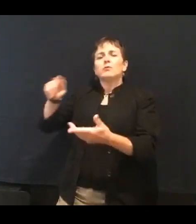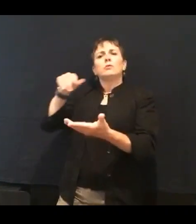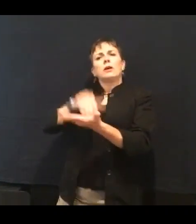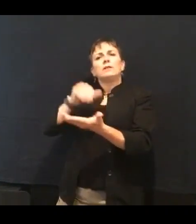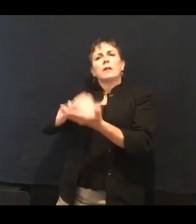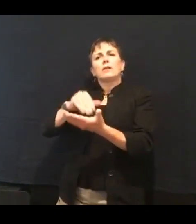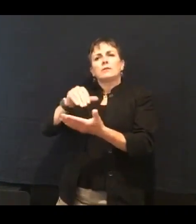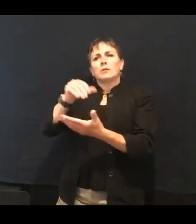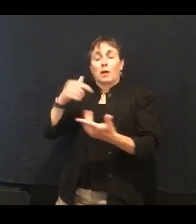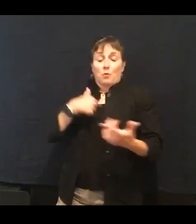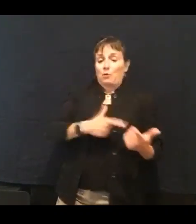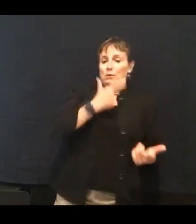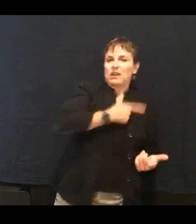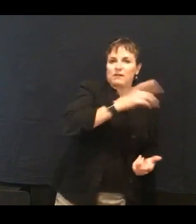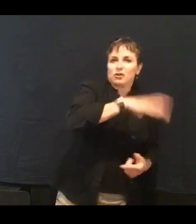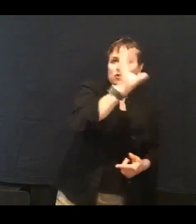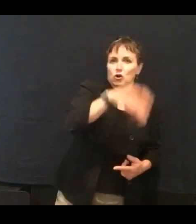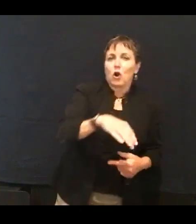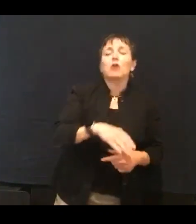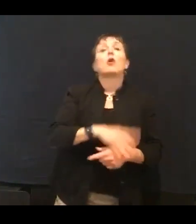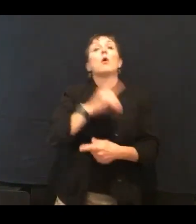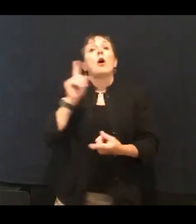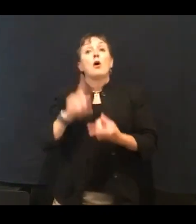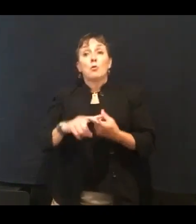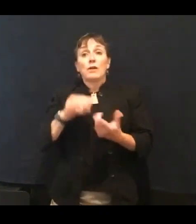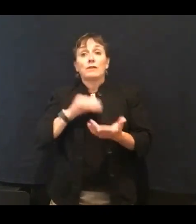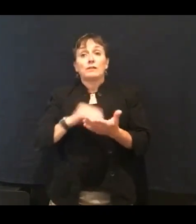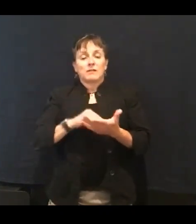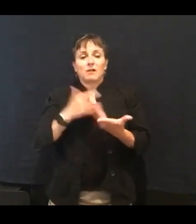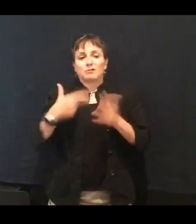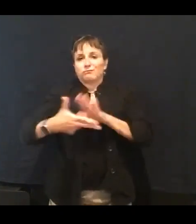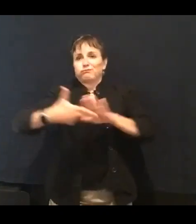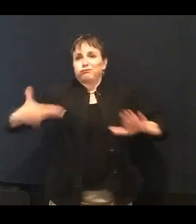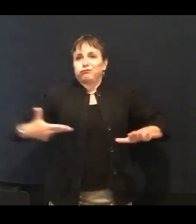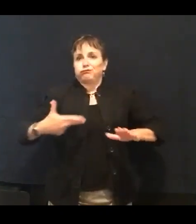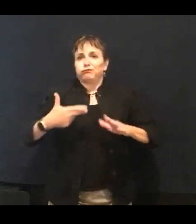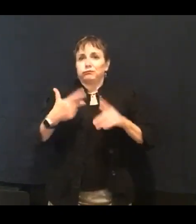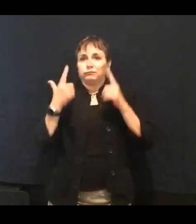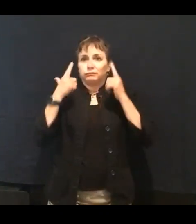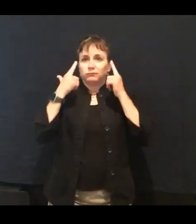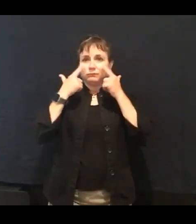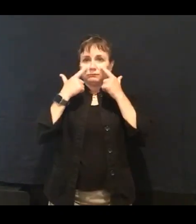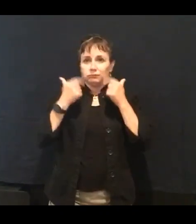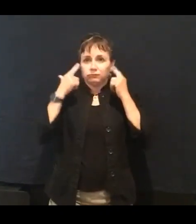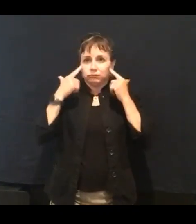my diagnosis, my father, Richard Elden, became determined to find the best